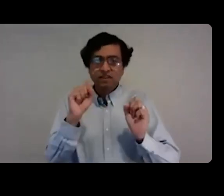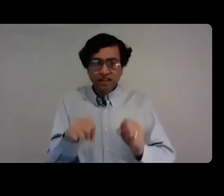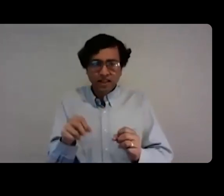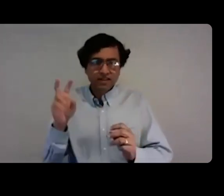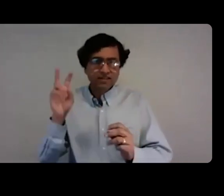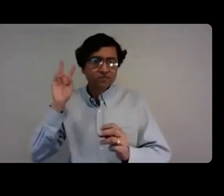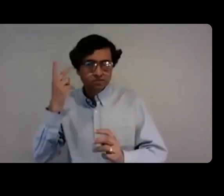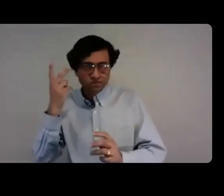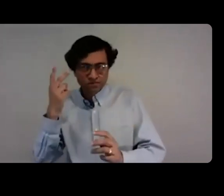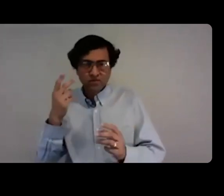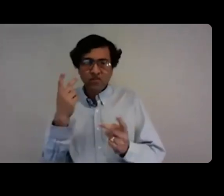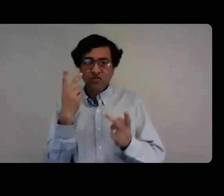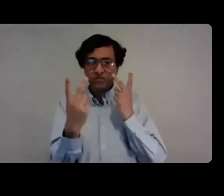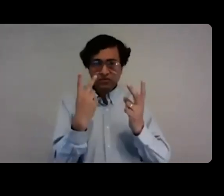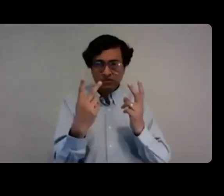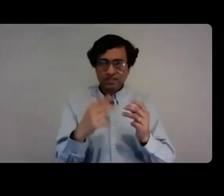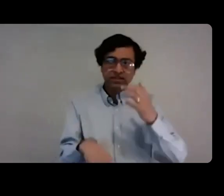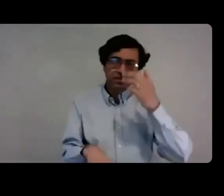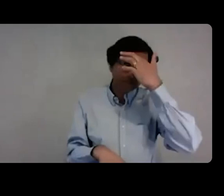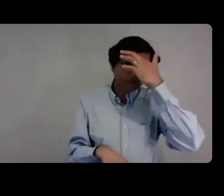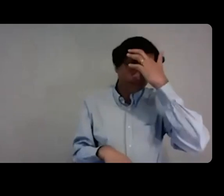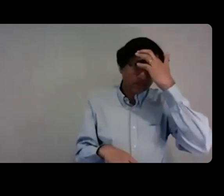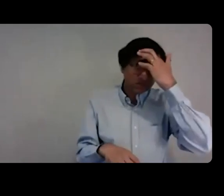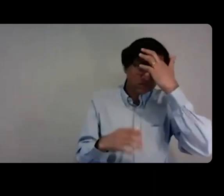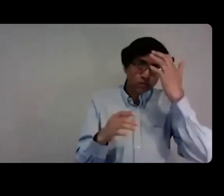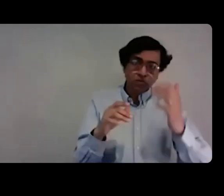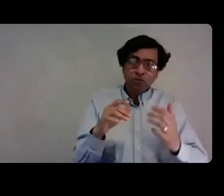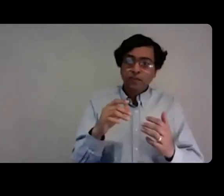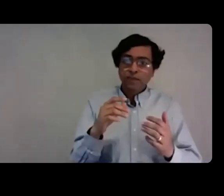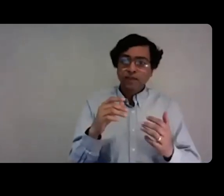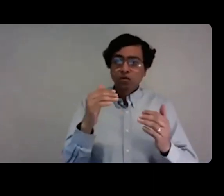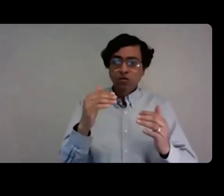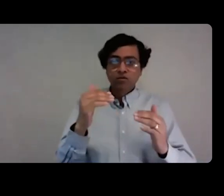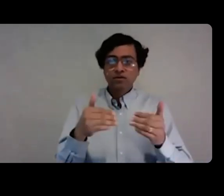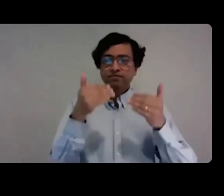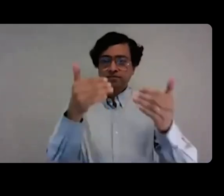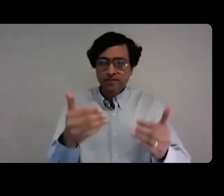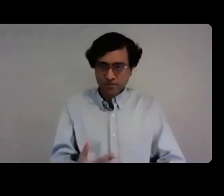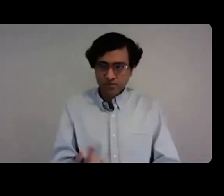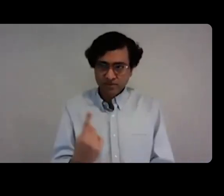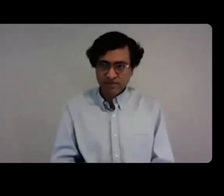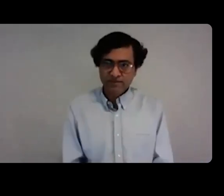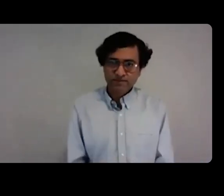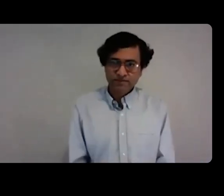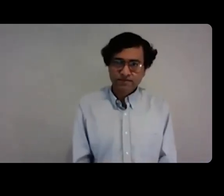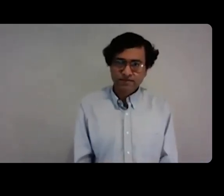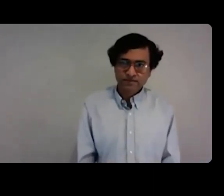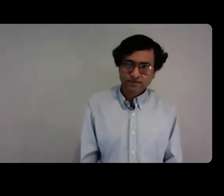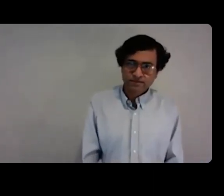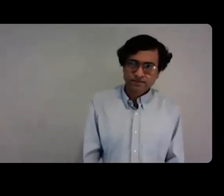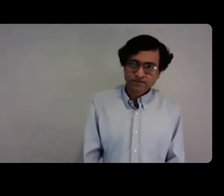And words that may have a couple of different meanings and therefore a couple different misunderstandings, if possible.